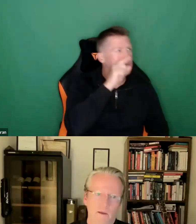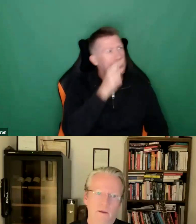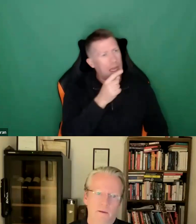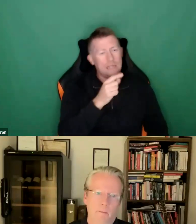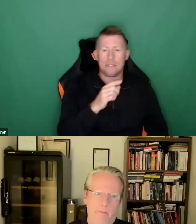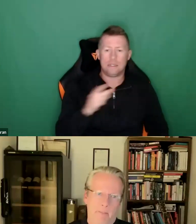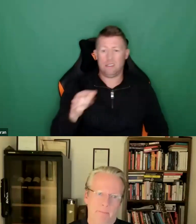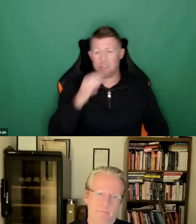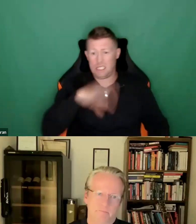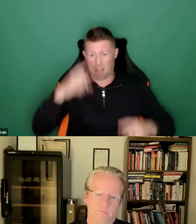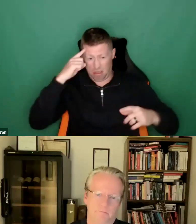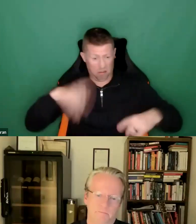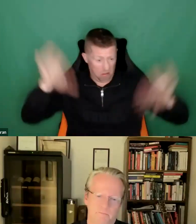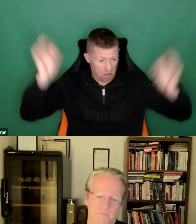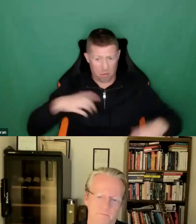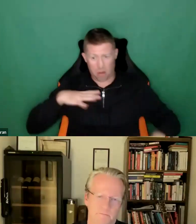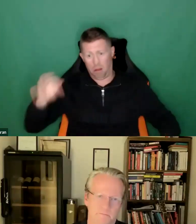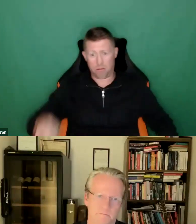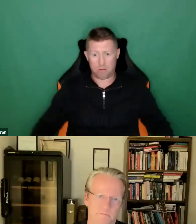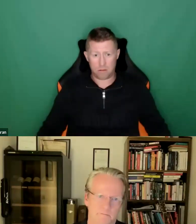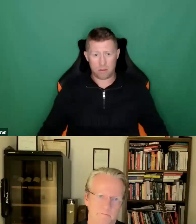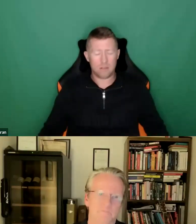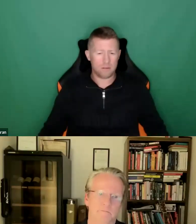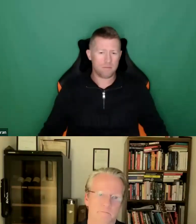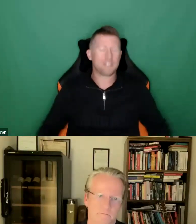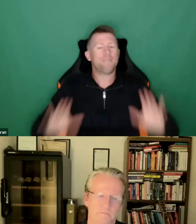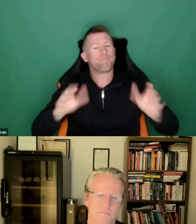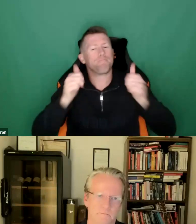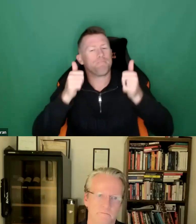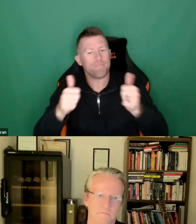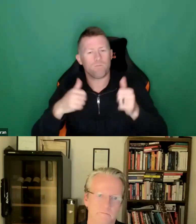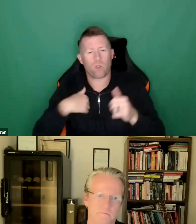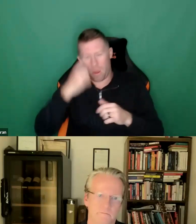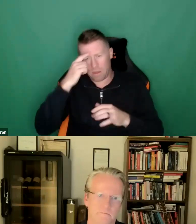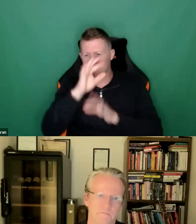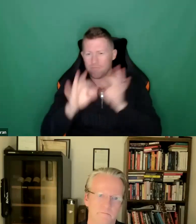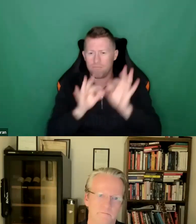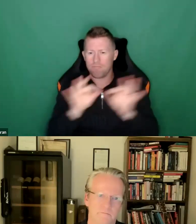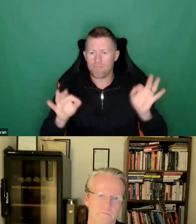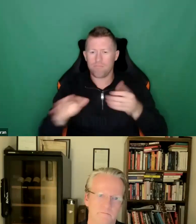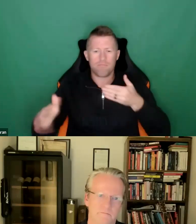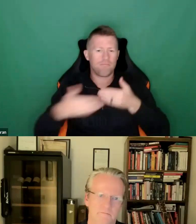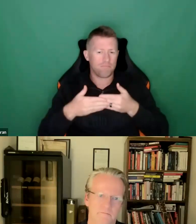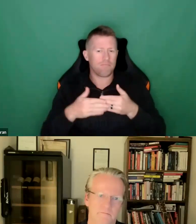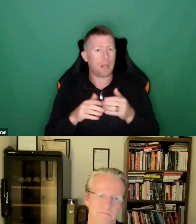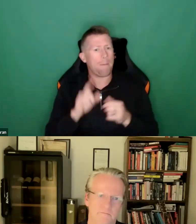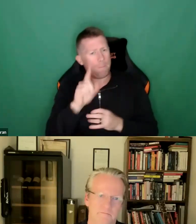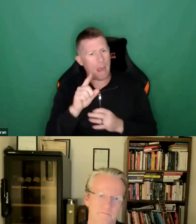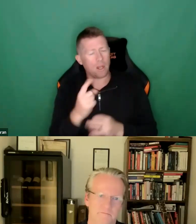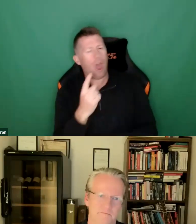the opportunities in the way that we adults tend to. You know, we think about what can't be done.